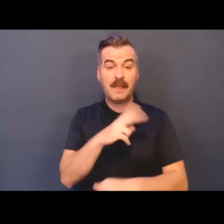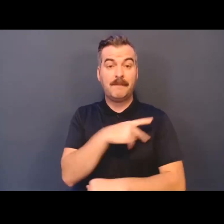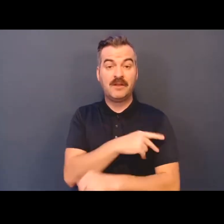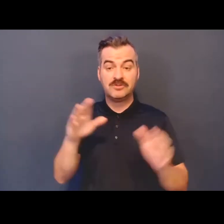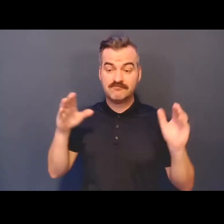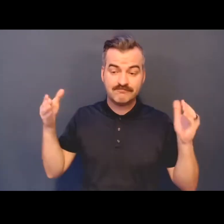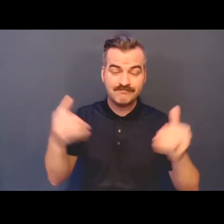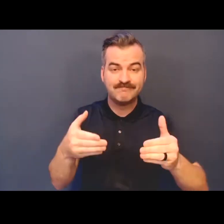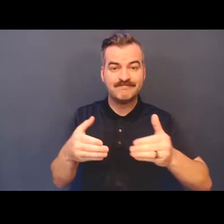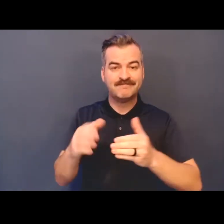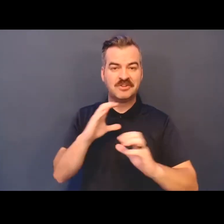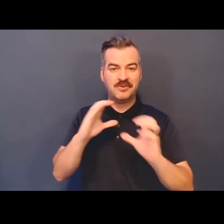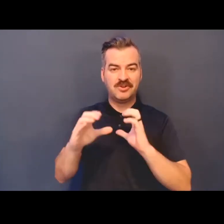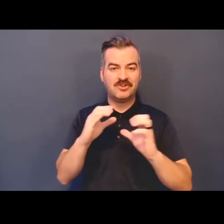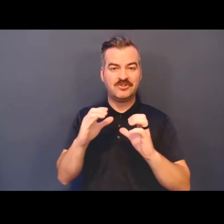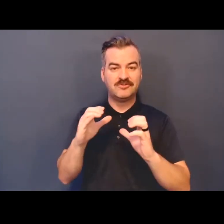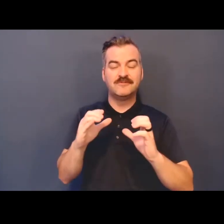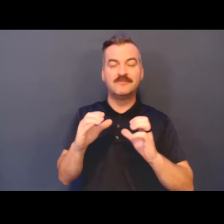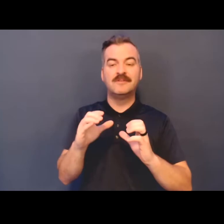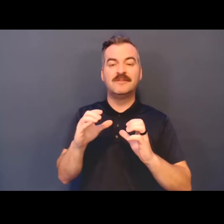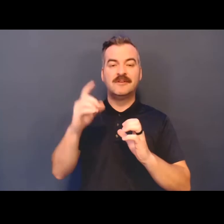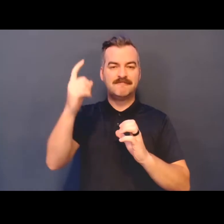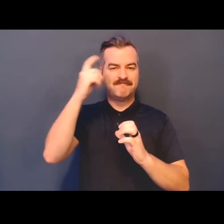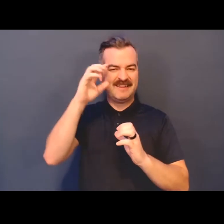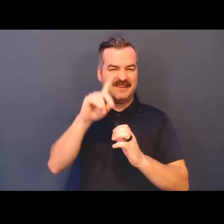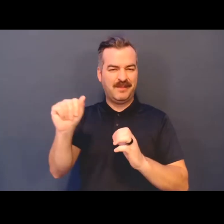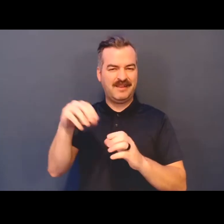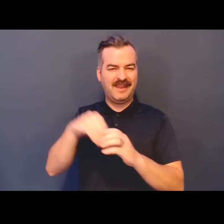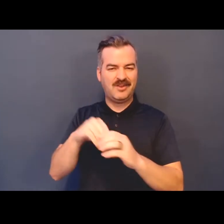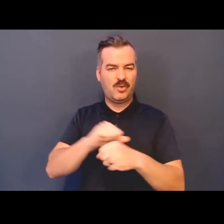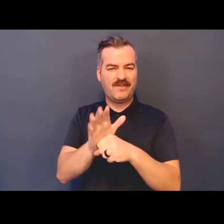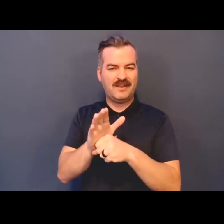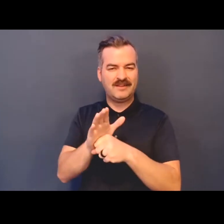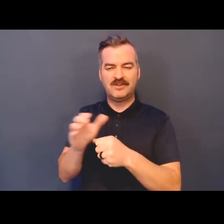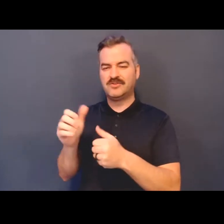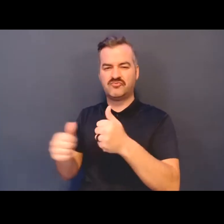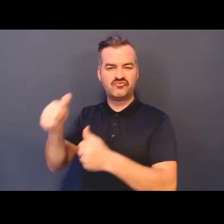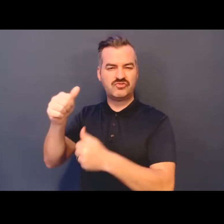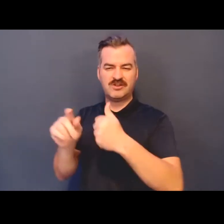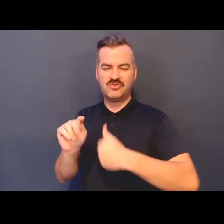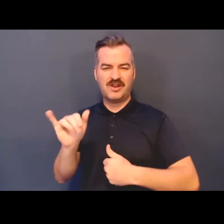disability and coven 19 triage care. 15:08:05 Ali Peabody Smith is a PhD candidate